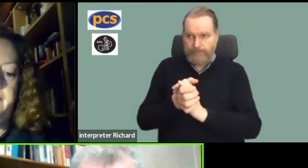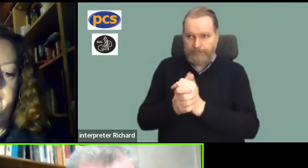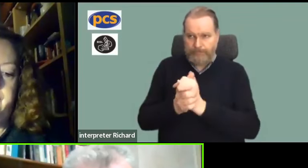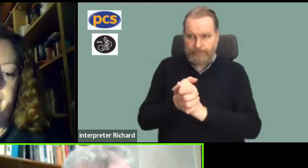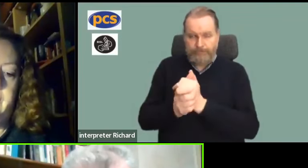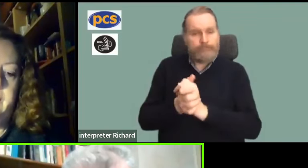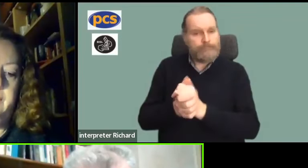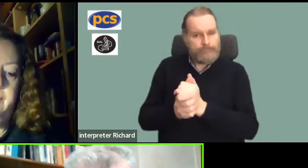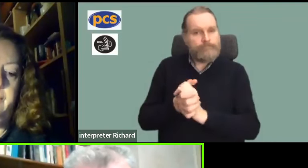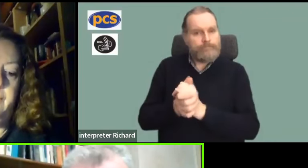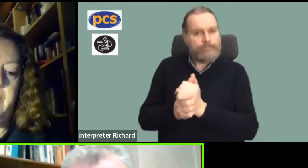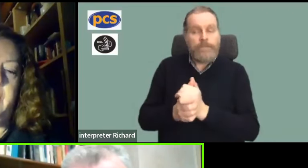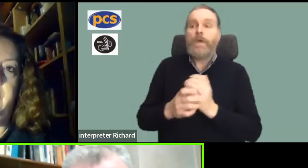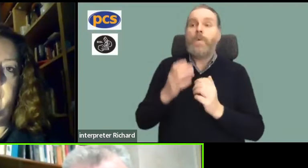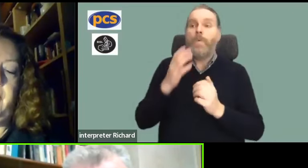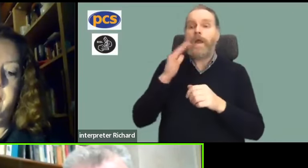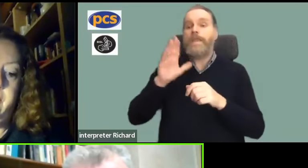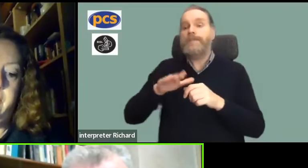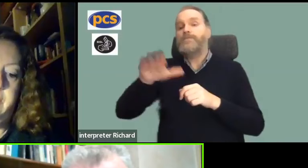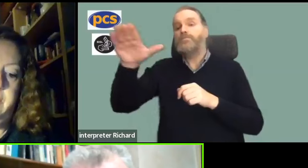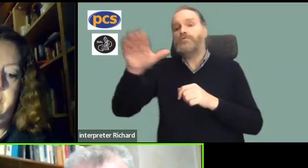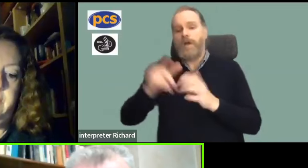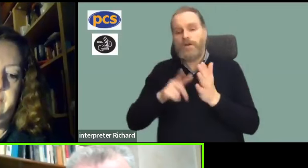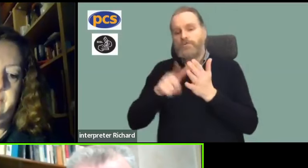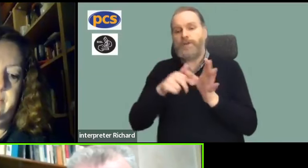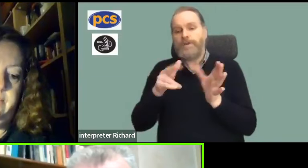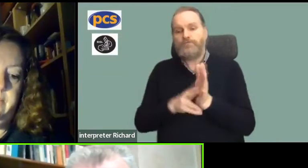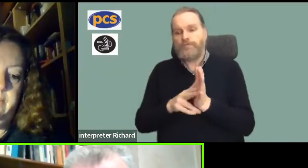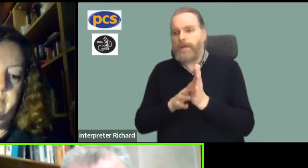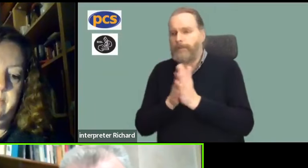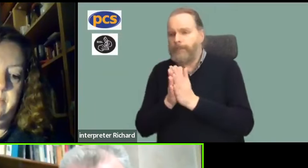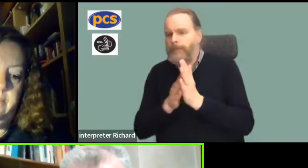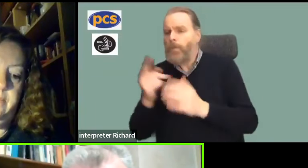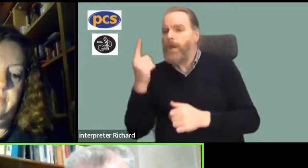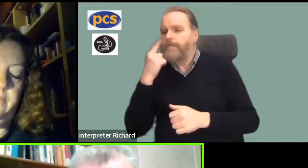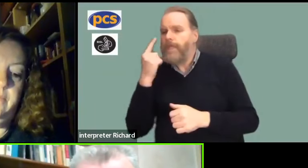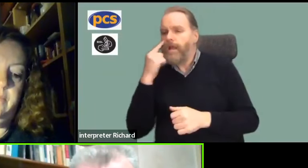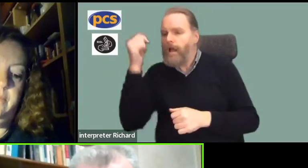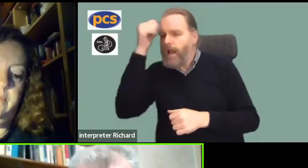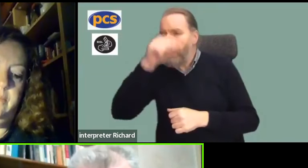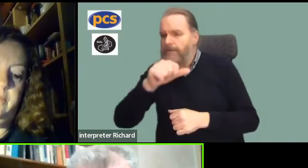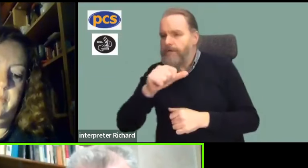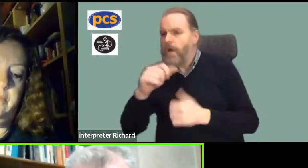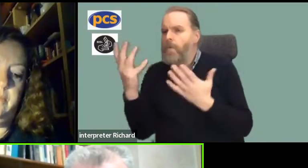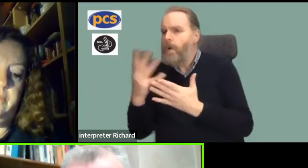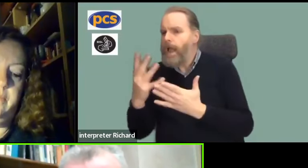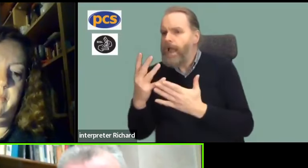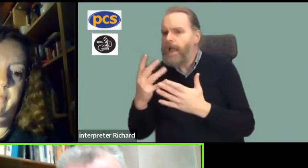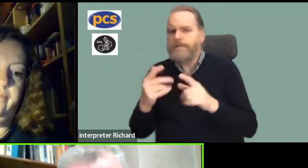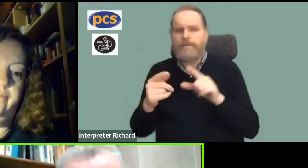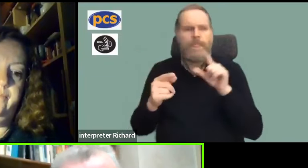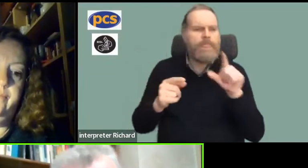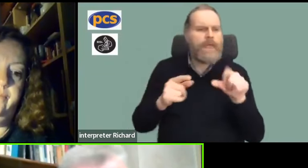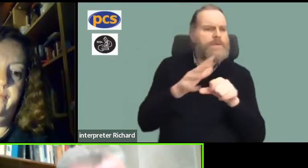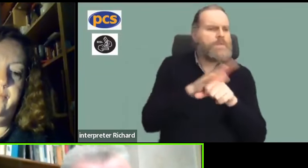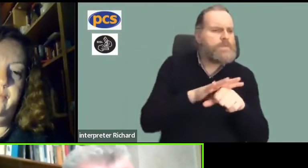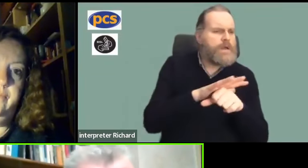and it's clearly going to have a very big effect is that when very big effect is that when we need to take further action action. There. we need to action. There. We need to look at is it? Should it be done differently, and